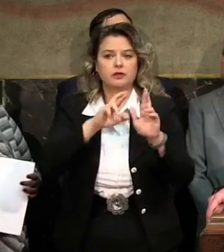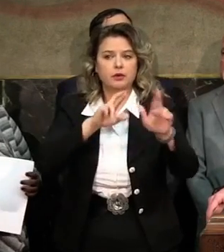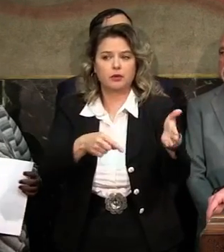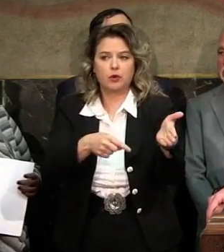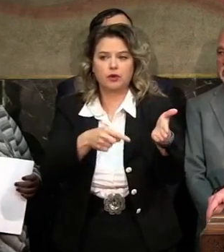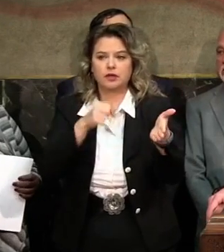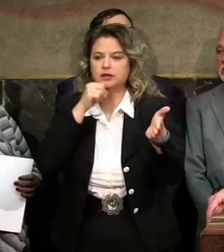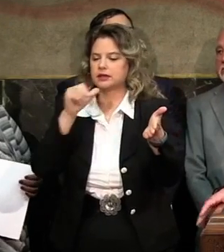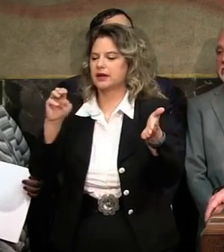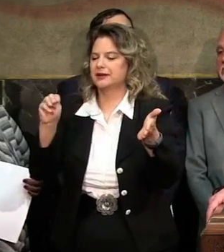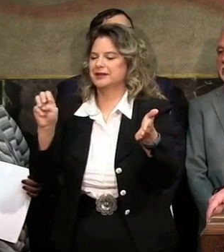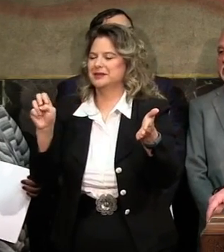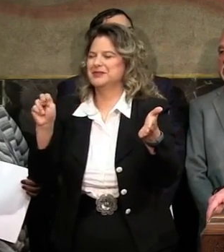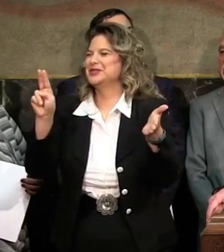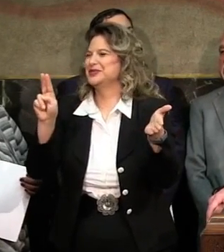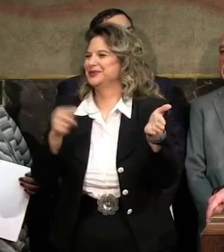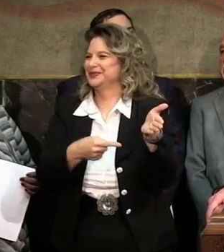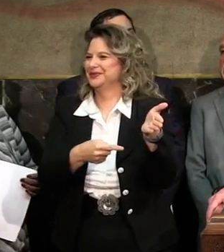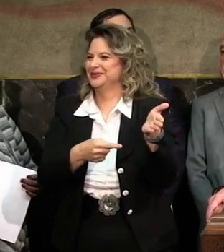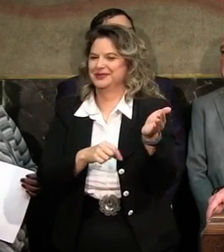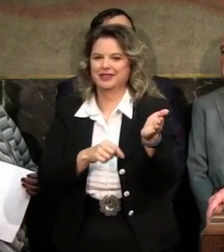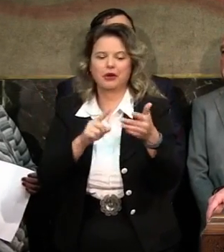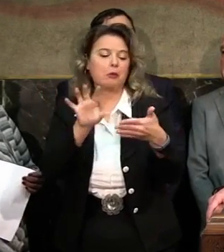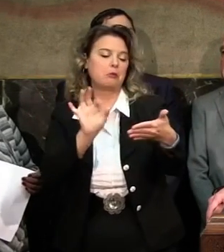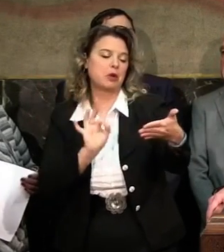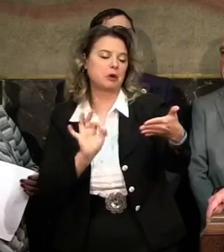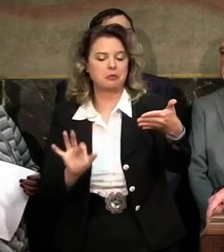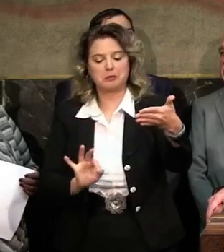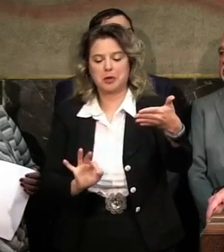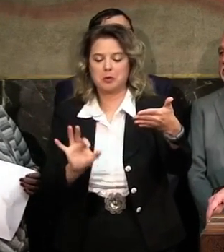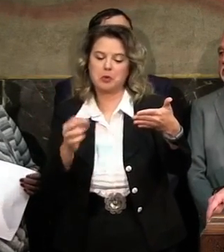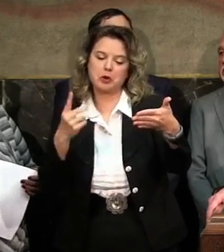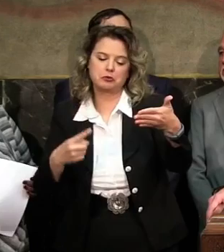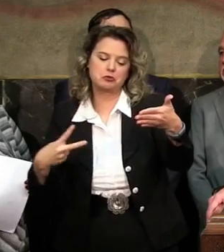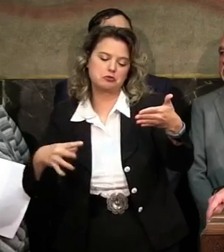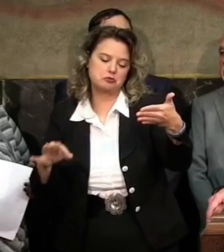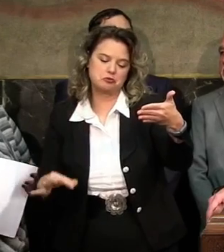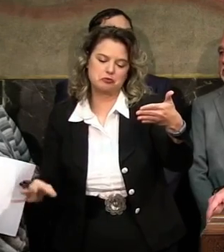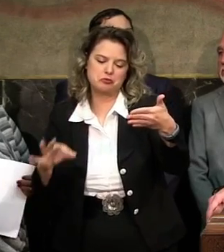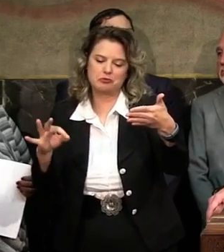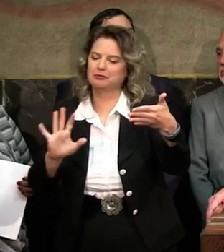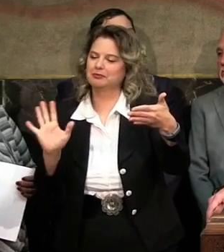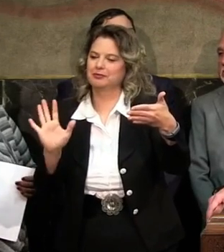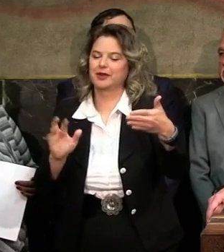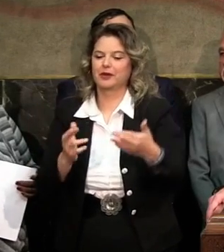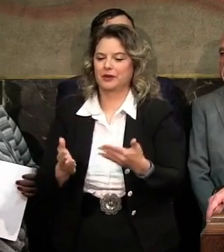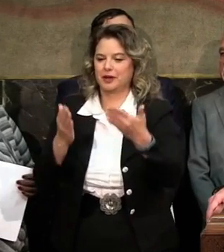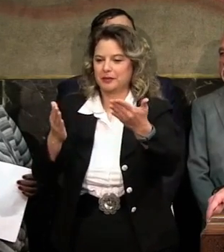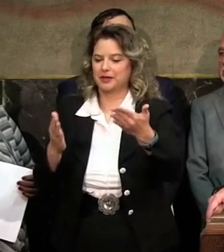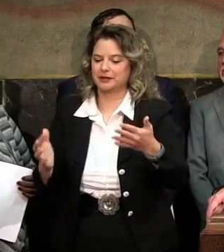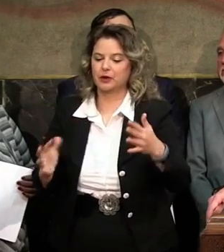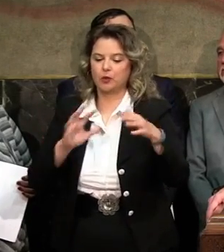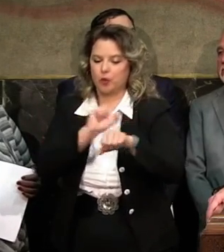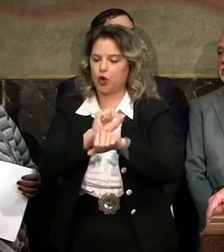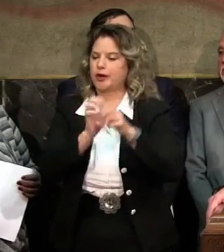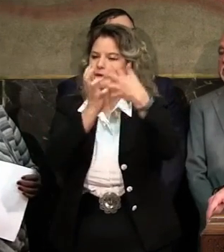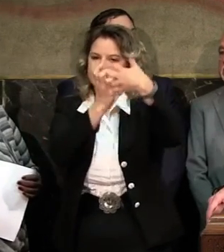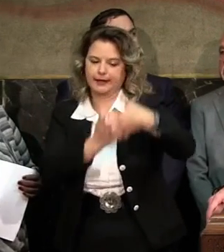menu from which to choose one or two items these recommendations work collectively as a multi-faceted package